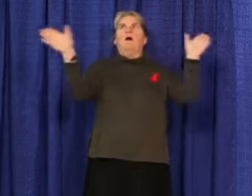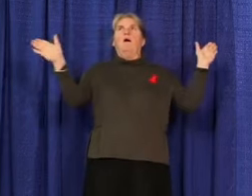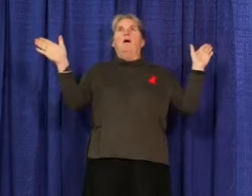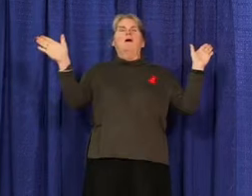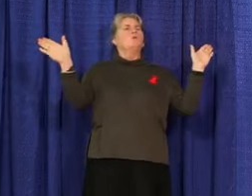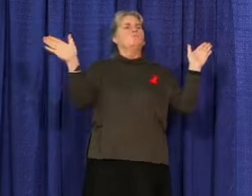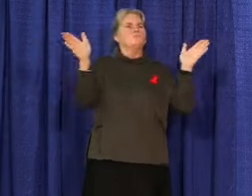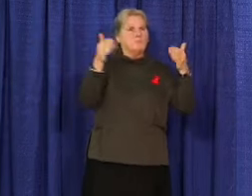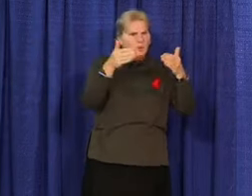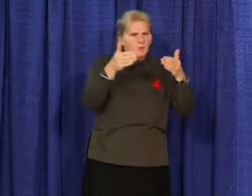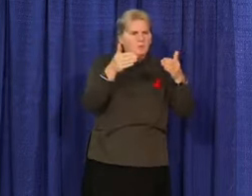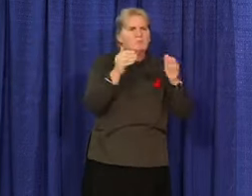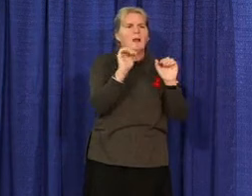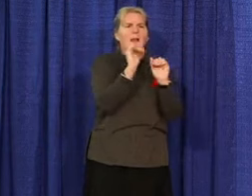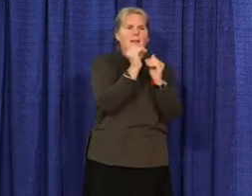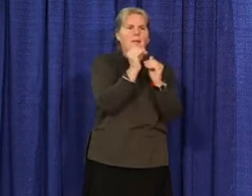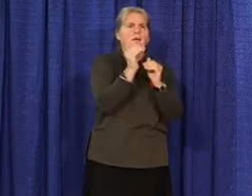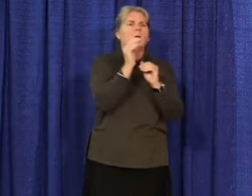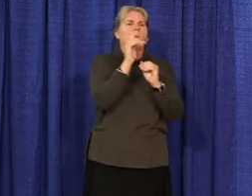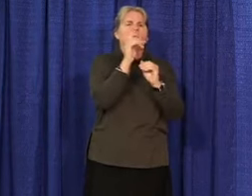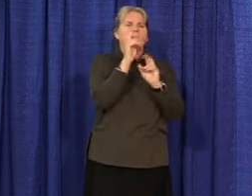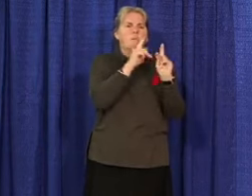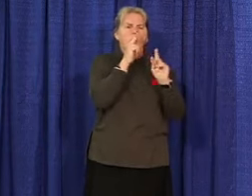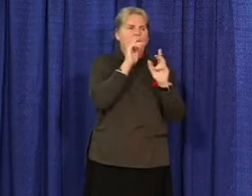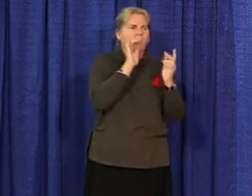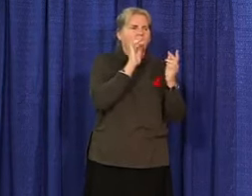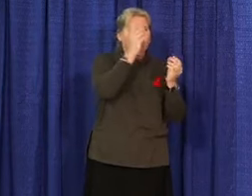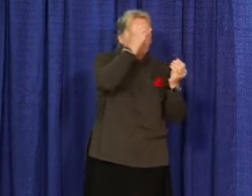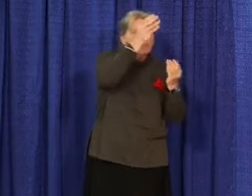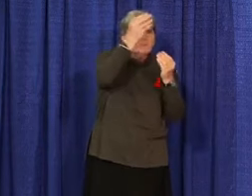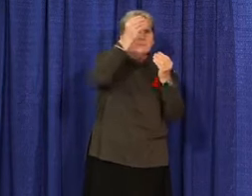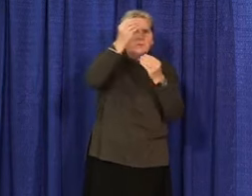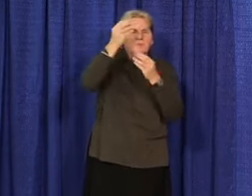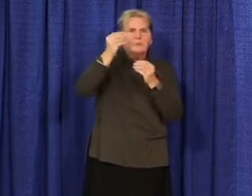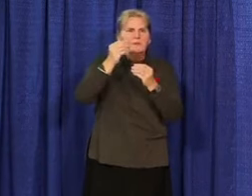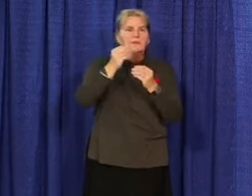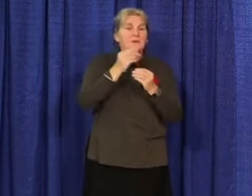possible. So if we can cover with normal